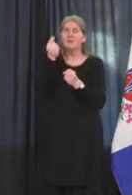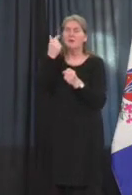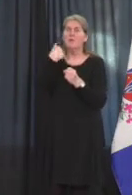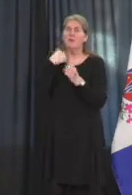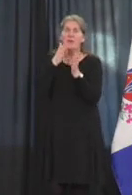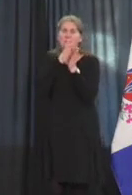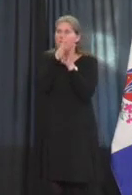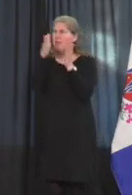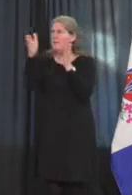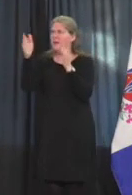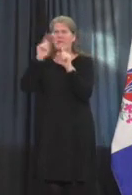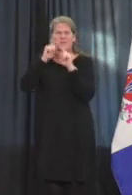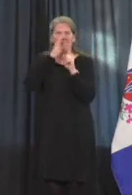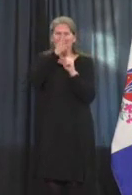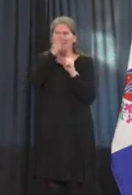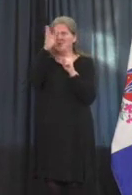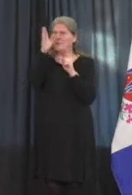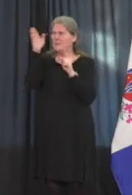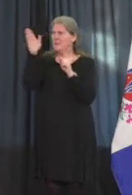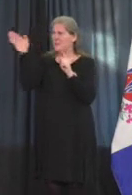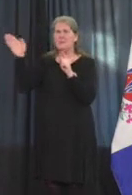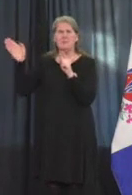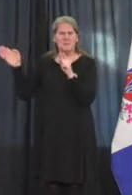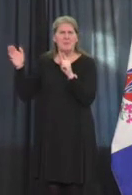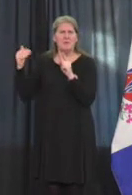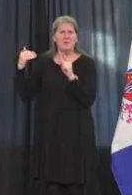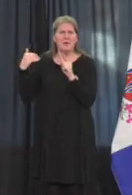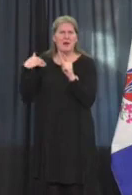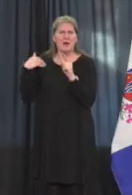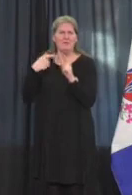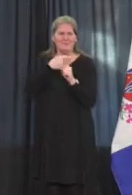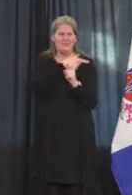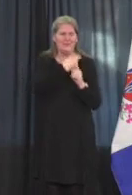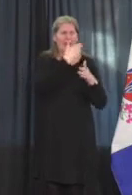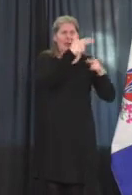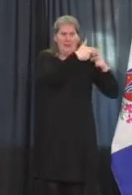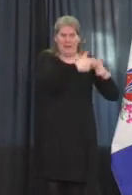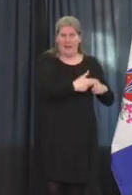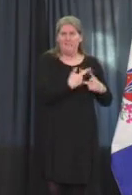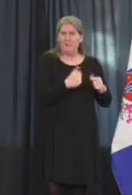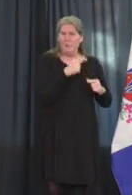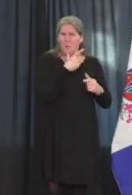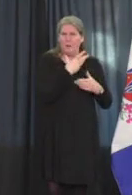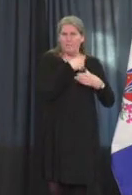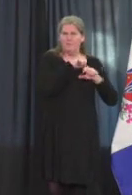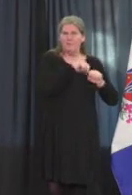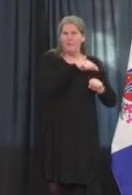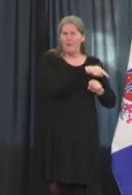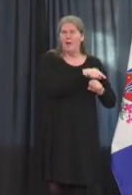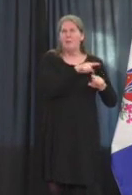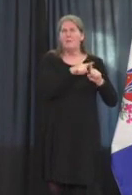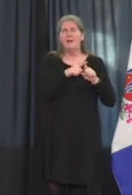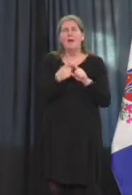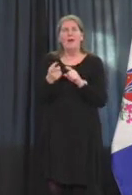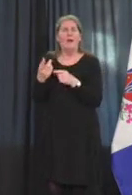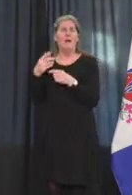HAVE A RANGE OF FOLKS OUT THERE. AND MINISTER McPHEE LISTED OFF A SET OF THEM INCLUDING WORKING WITH OUR MUNICIPALITIES AND OUR